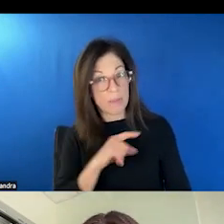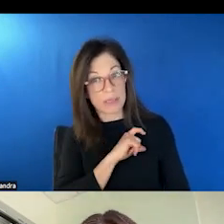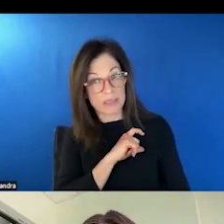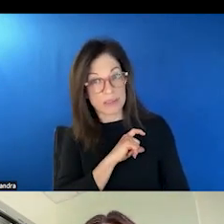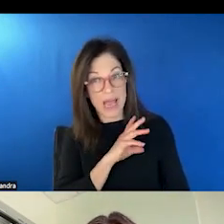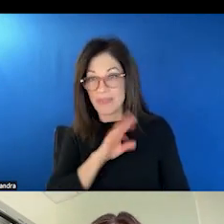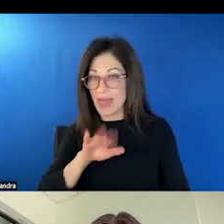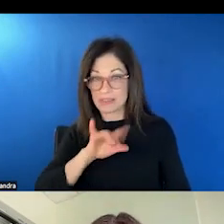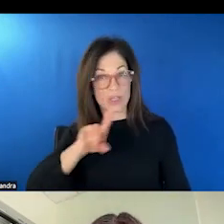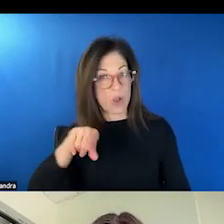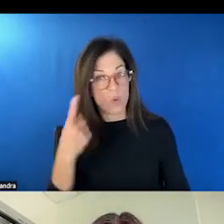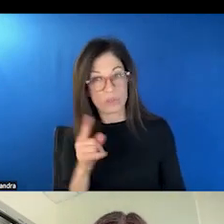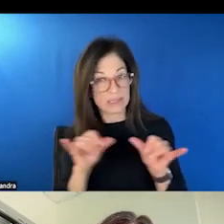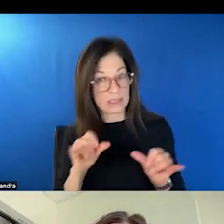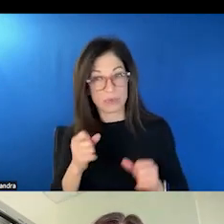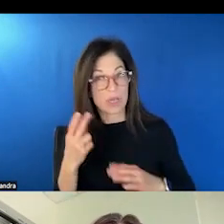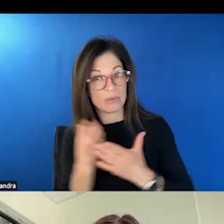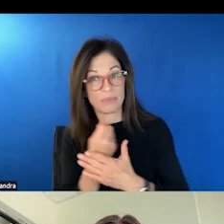INFRASTRUCTURE THAT YOU ARE GOING TO USE, COMMUNITIES ARE GOING